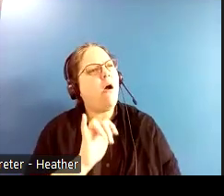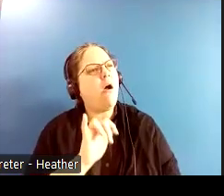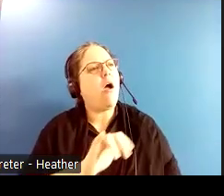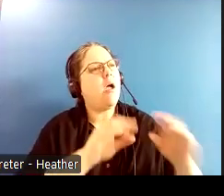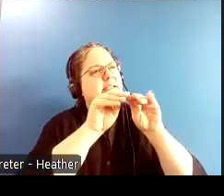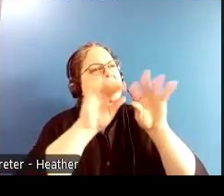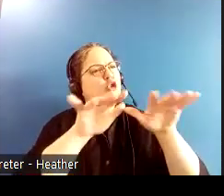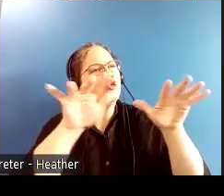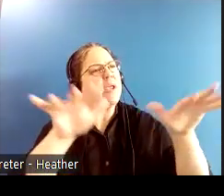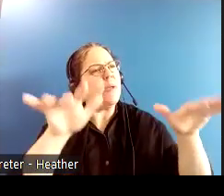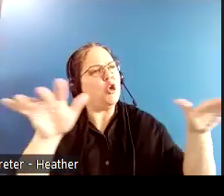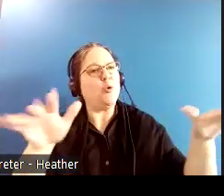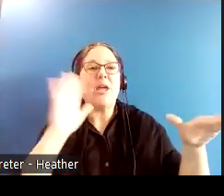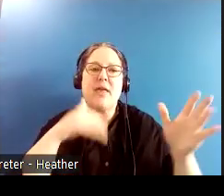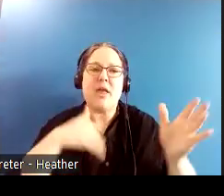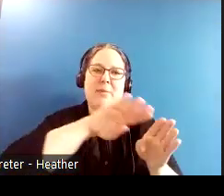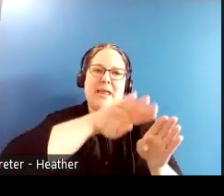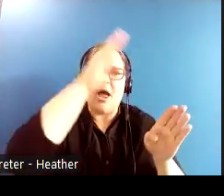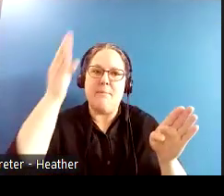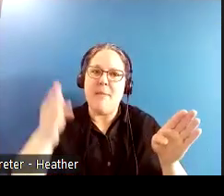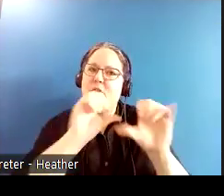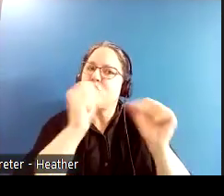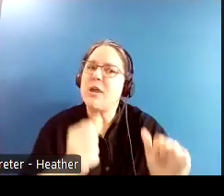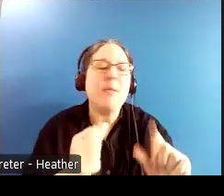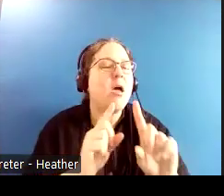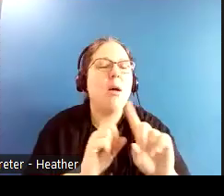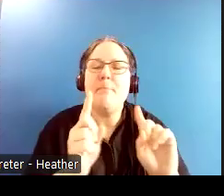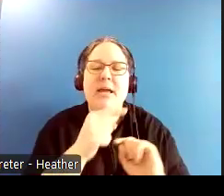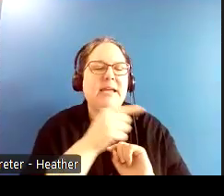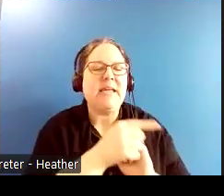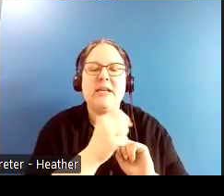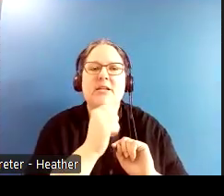tend to have a bell shape, although he doesn't yet have a sense of uh the central limit theorem